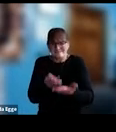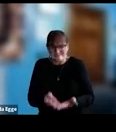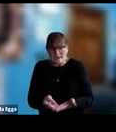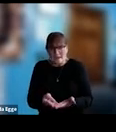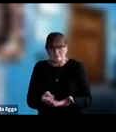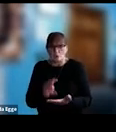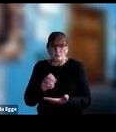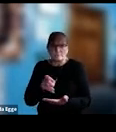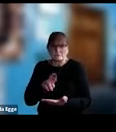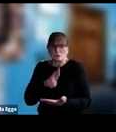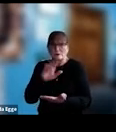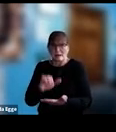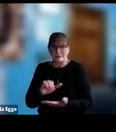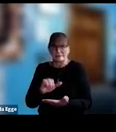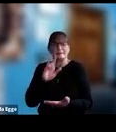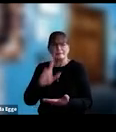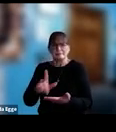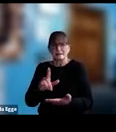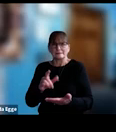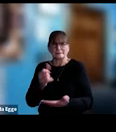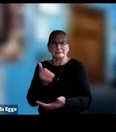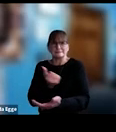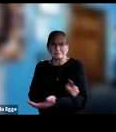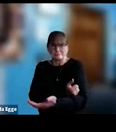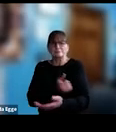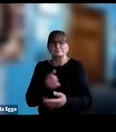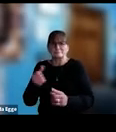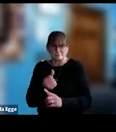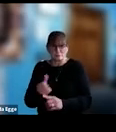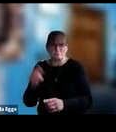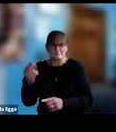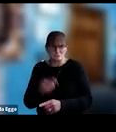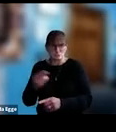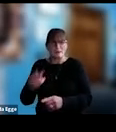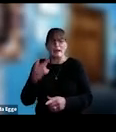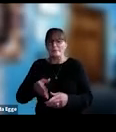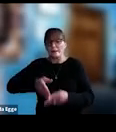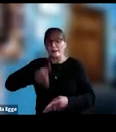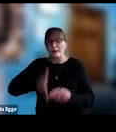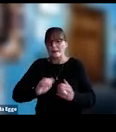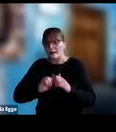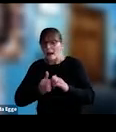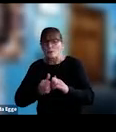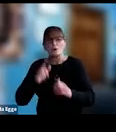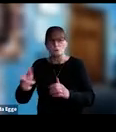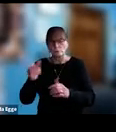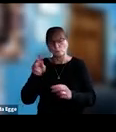of a person's substance use history in your MSR. And we'll end it by looking at some writing samples